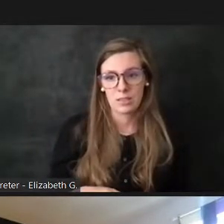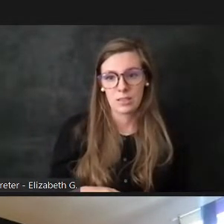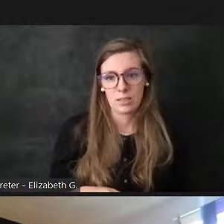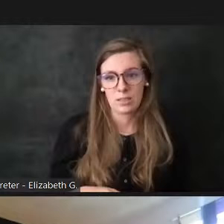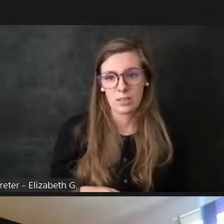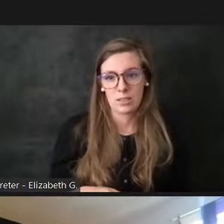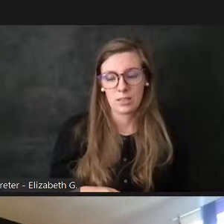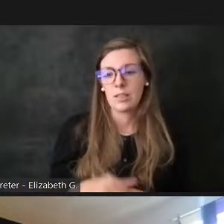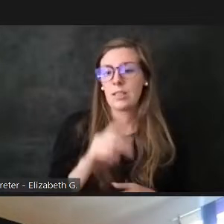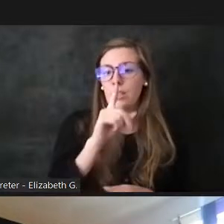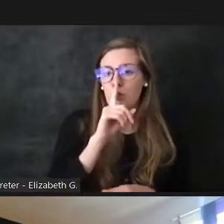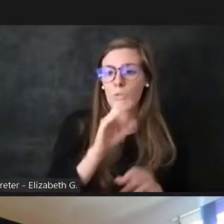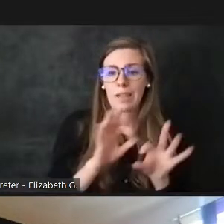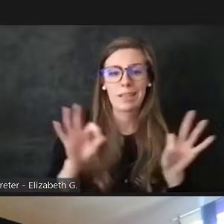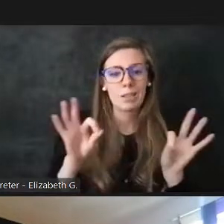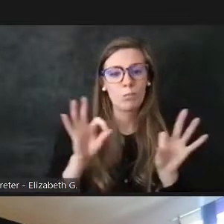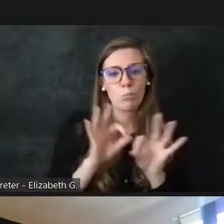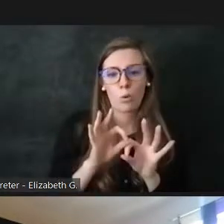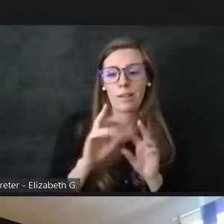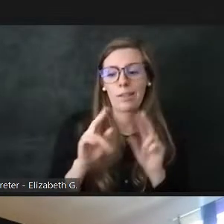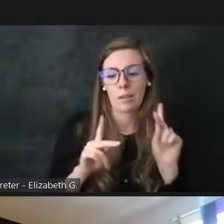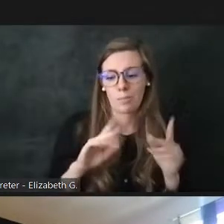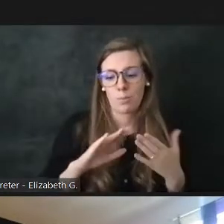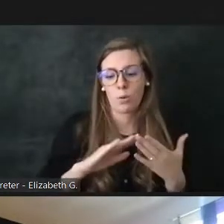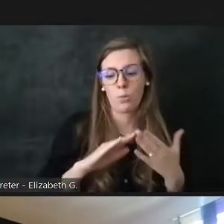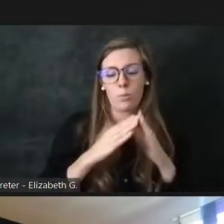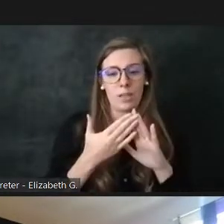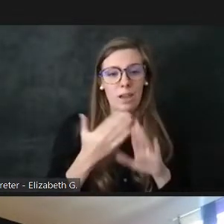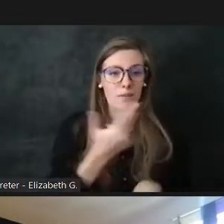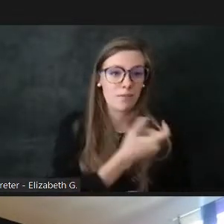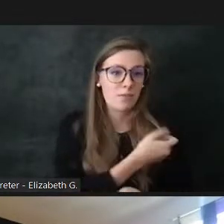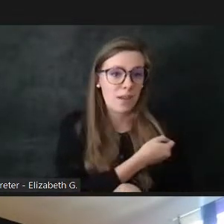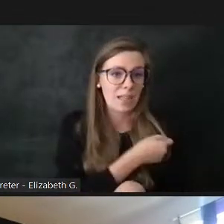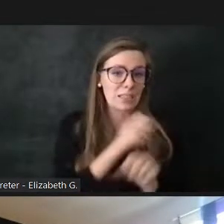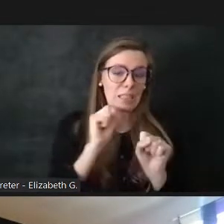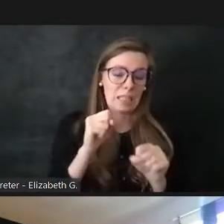It's one of the solutions to beat this infection.